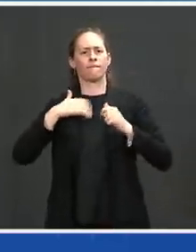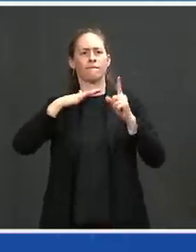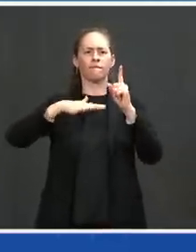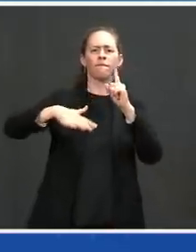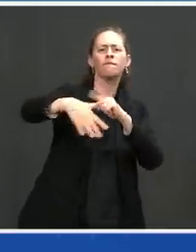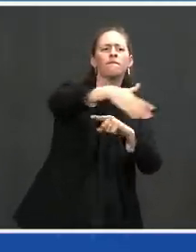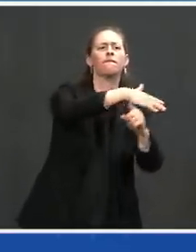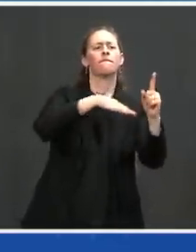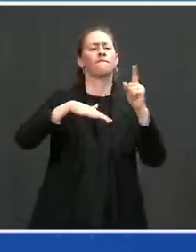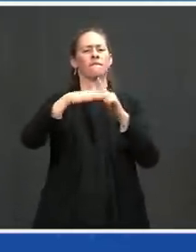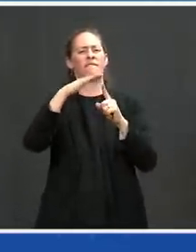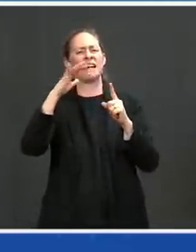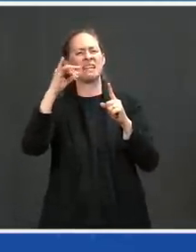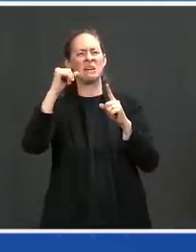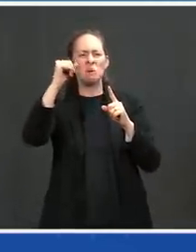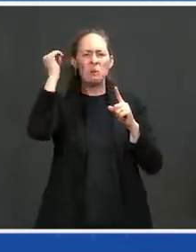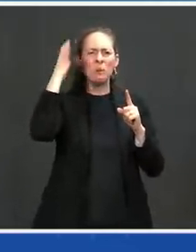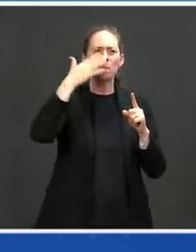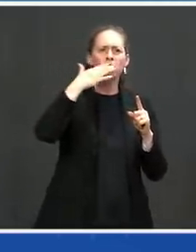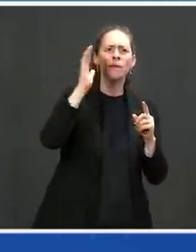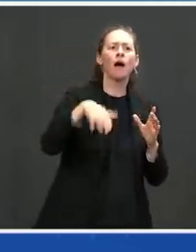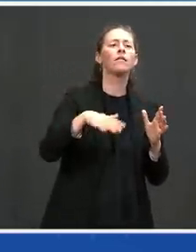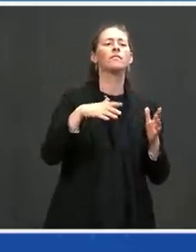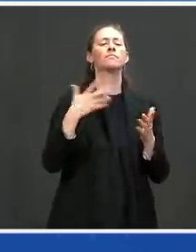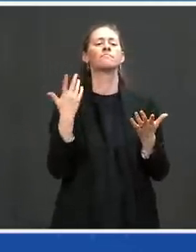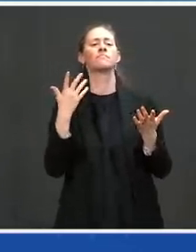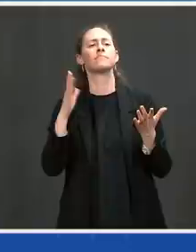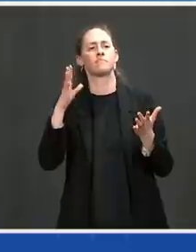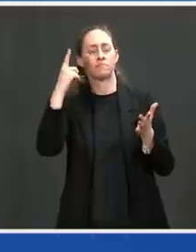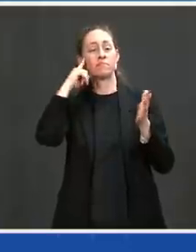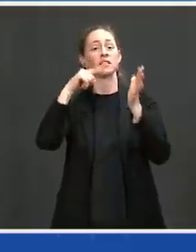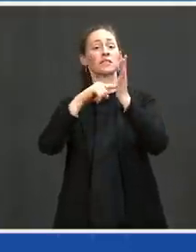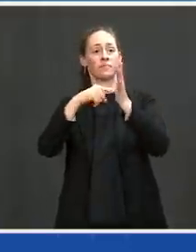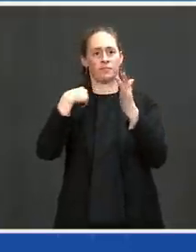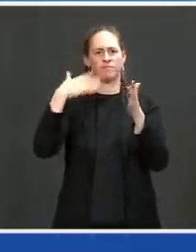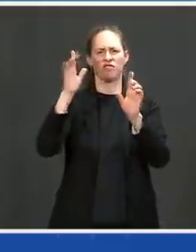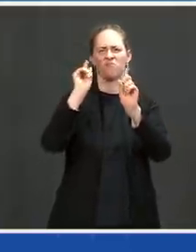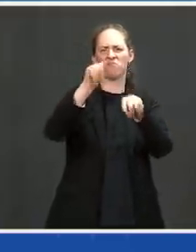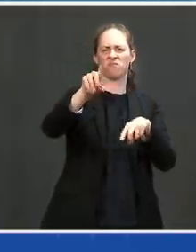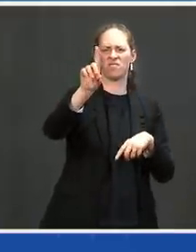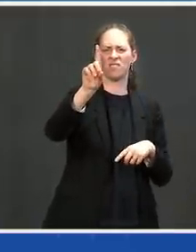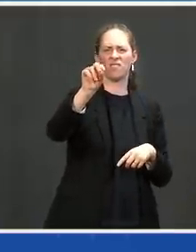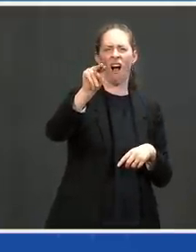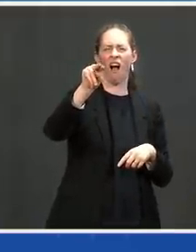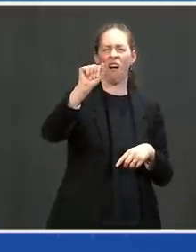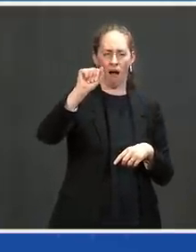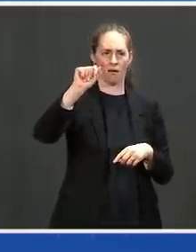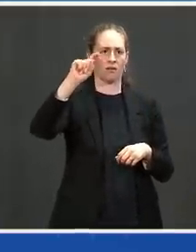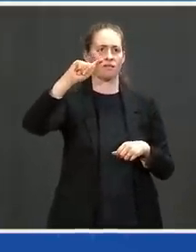I was there -- is at 1,556 percent capacity — The President: Yep. >> The Press: -- right now, with mostly unaccompanied minors.